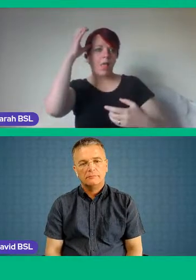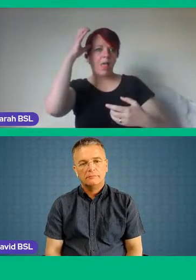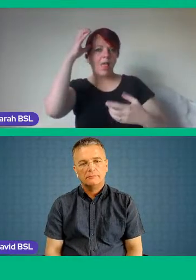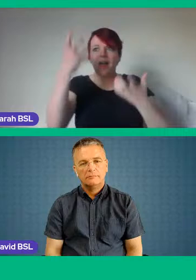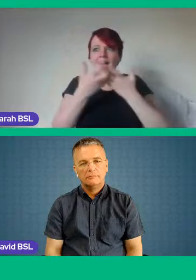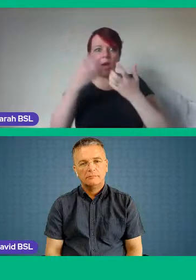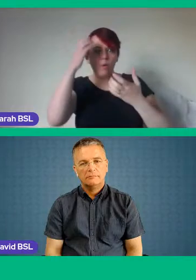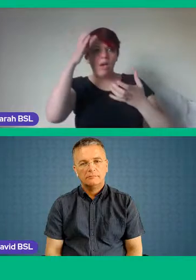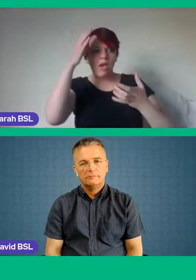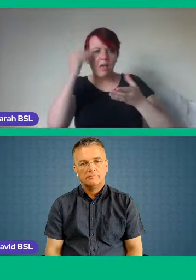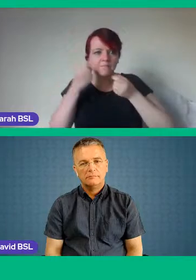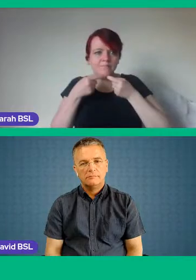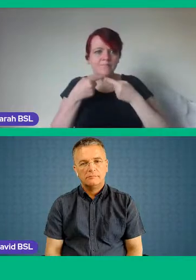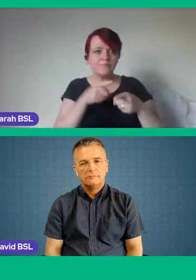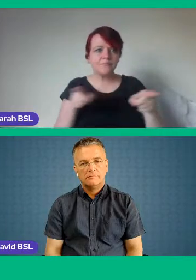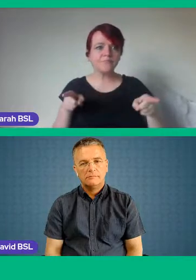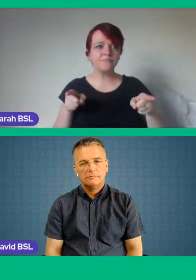So that's kind of where our research ended about.